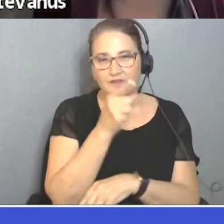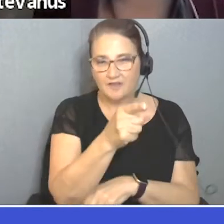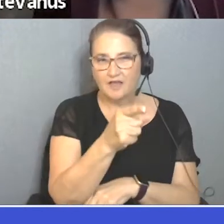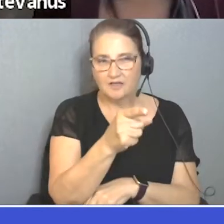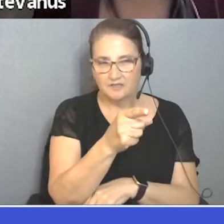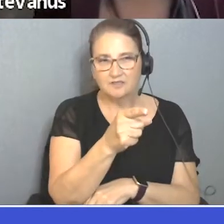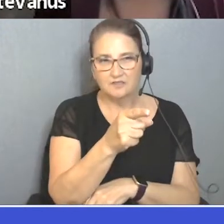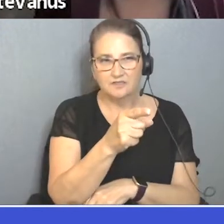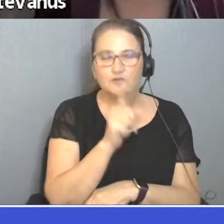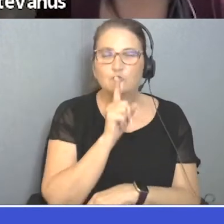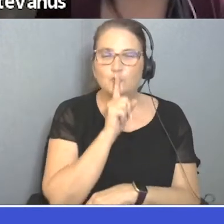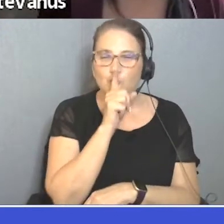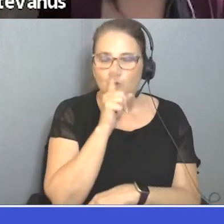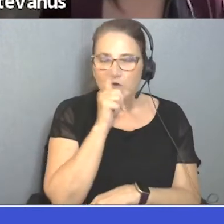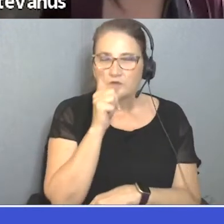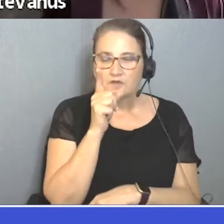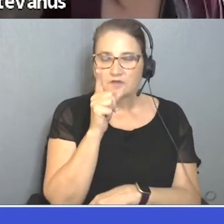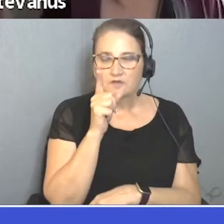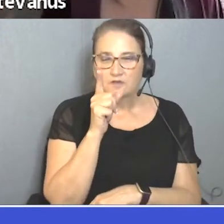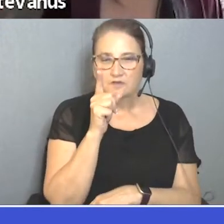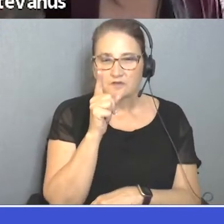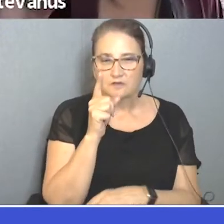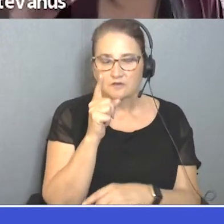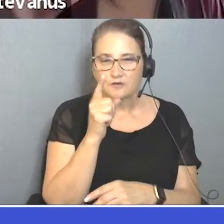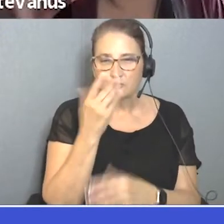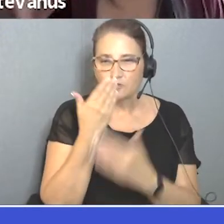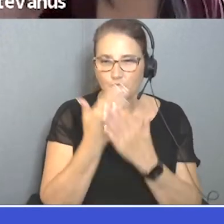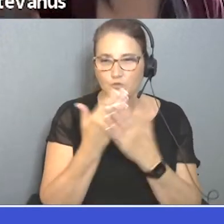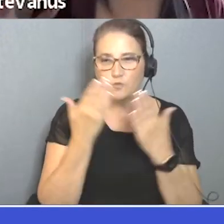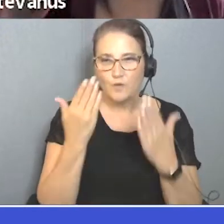things to do. It's a really good way to understand